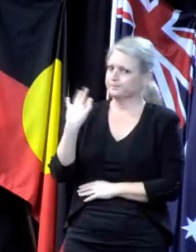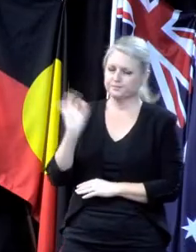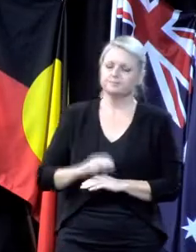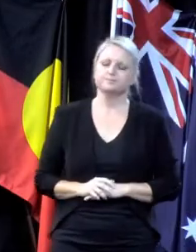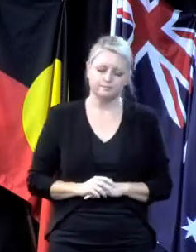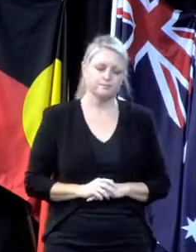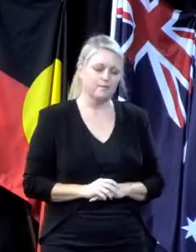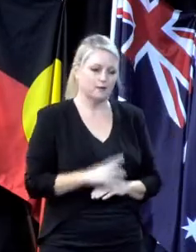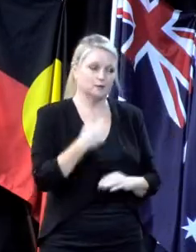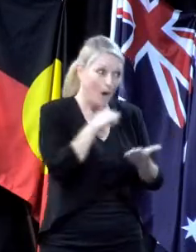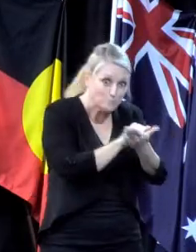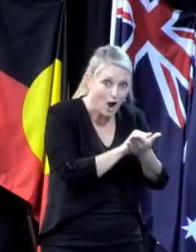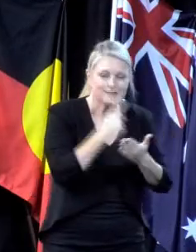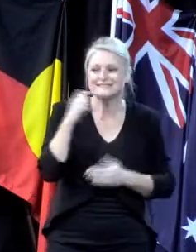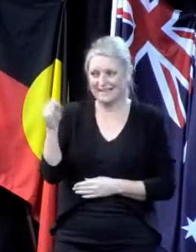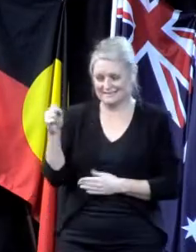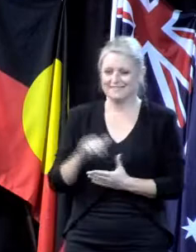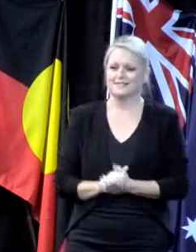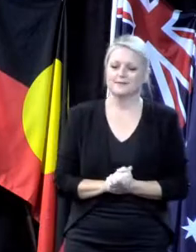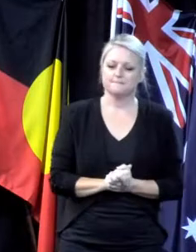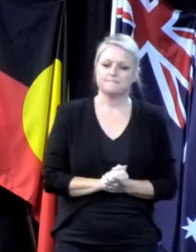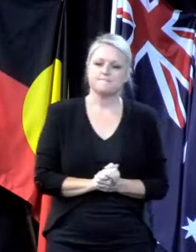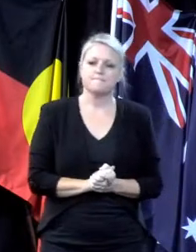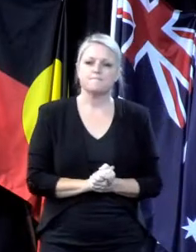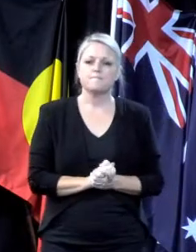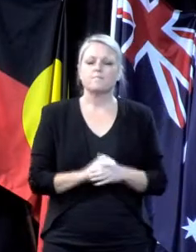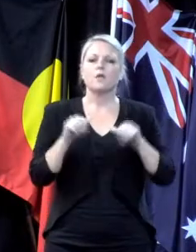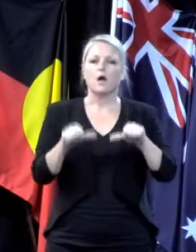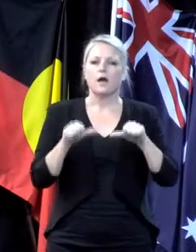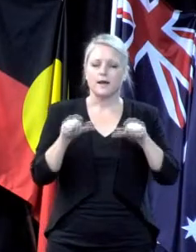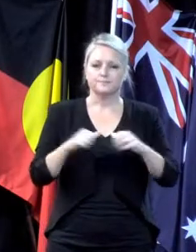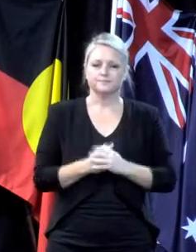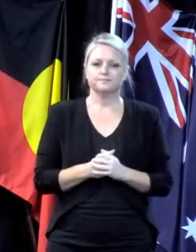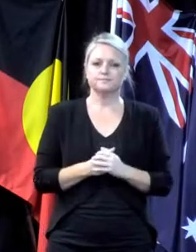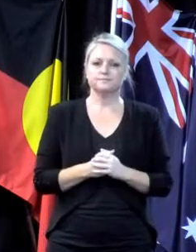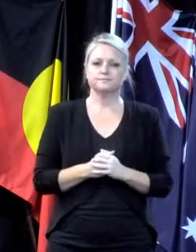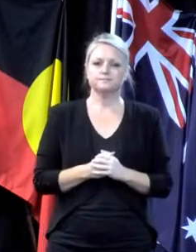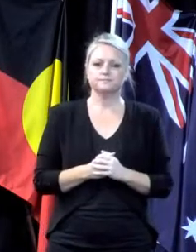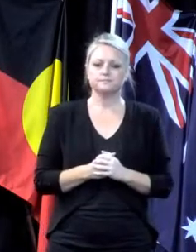Yes? MS MORRIS: Yes. OK, alright, so, you make a selection,